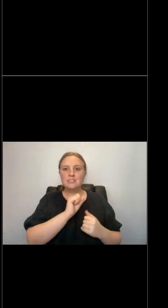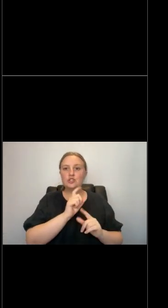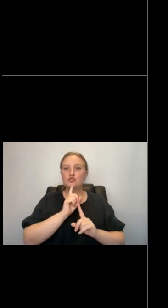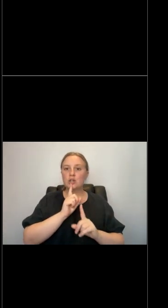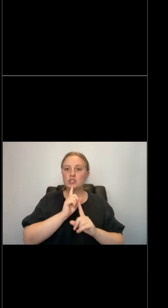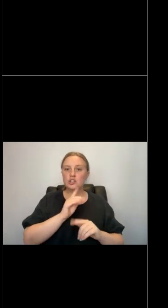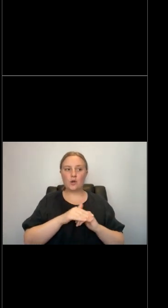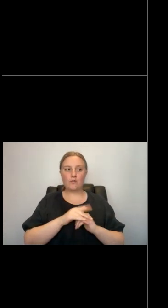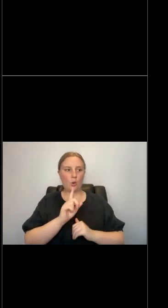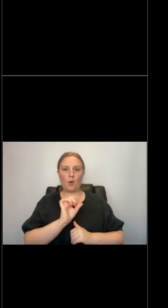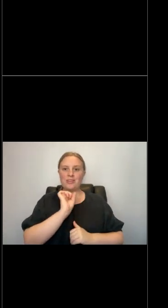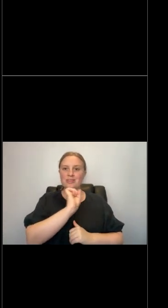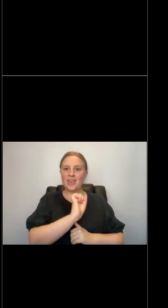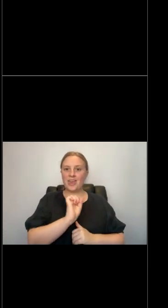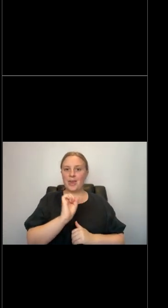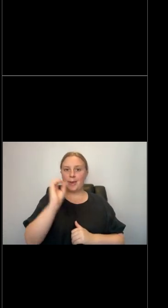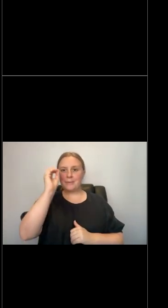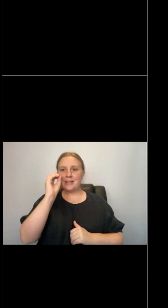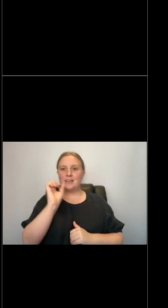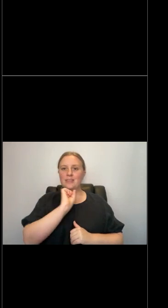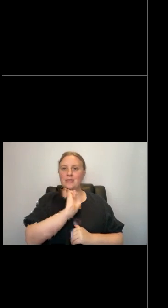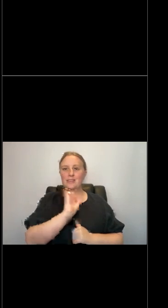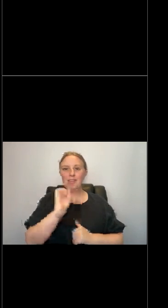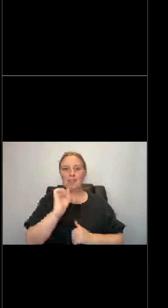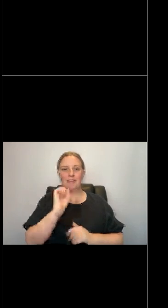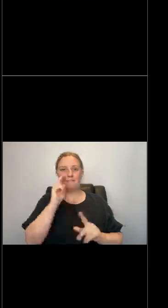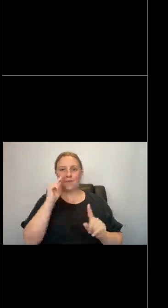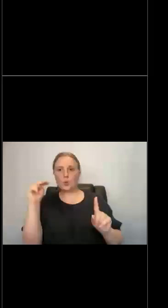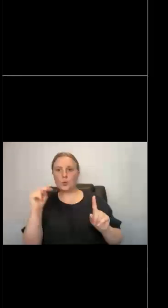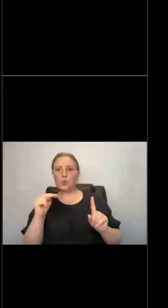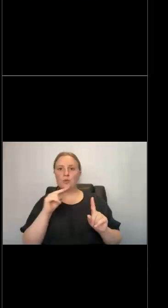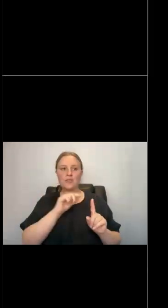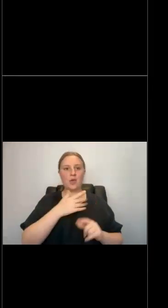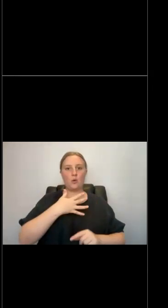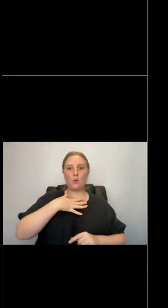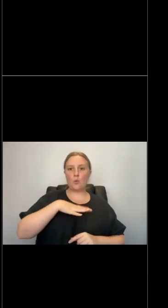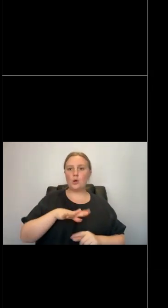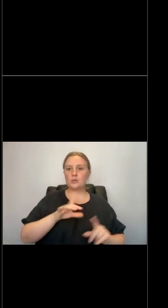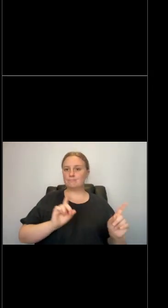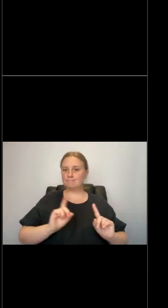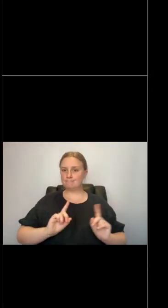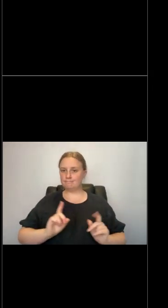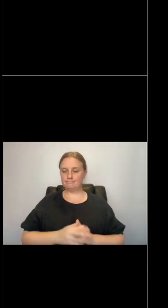and preferences where possible. Again,